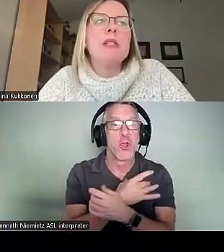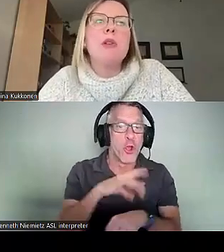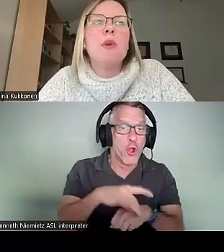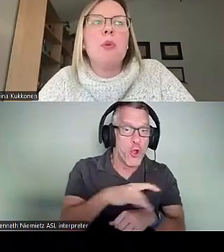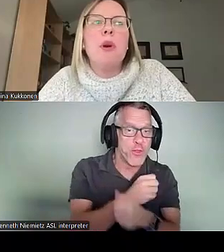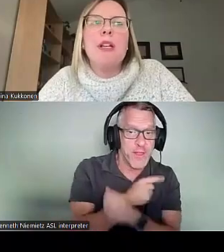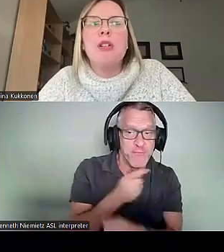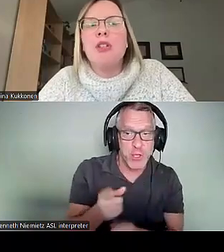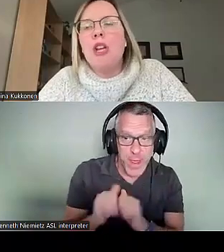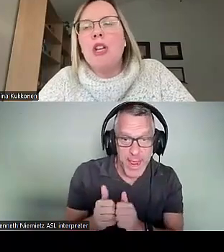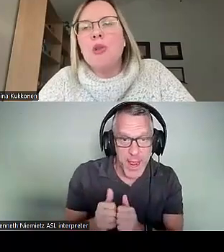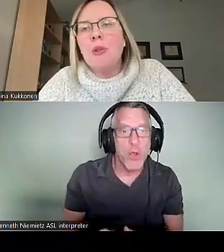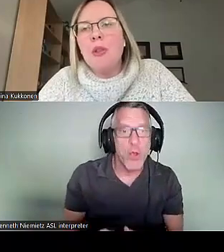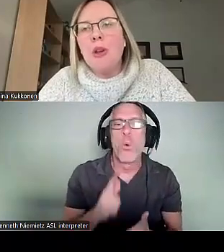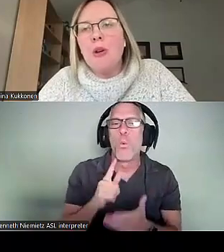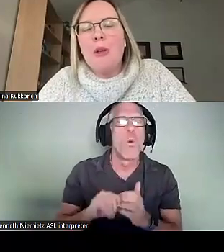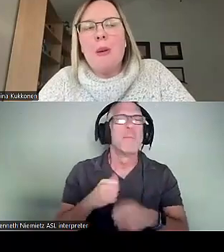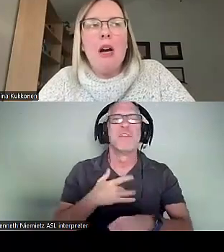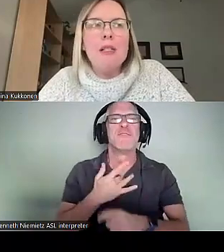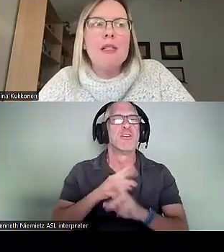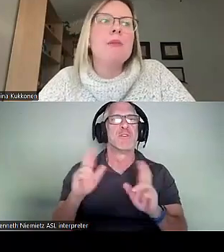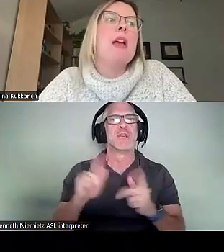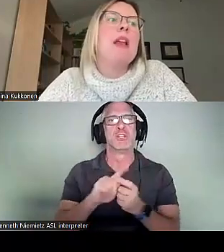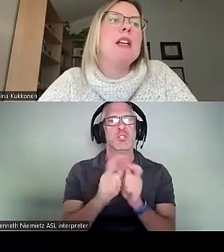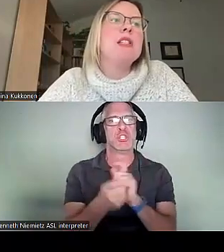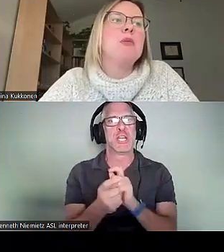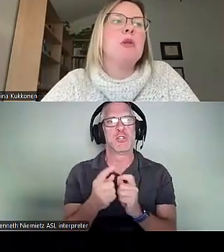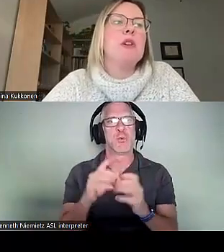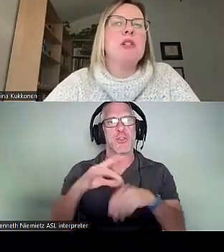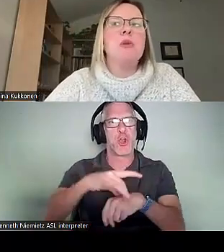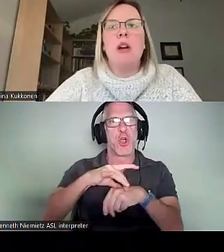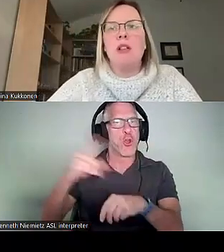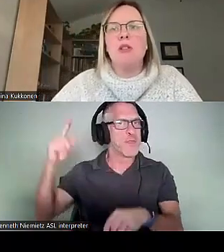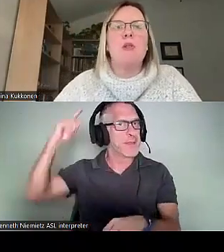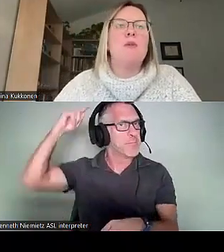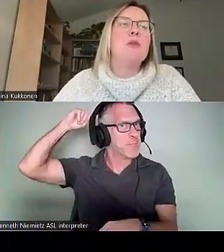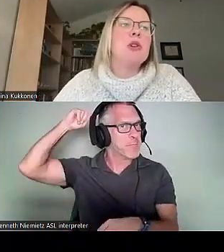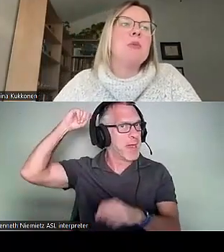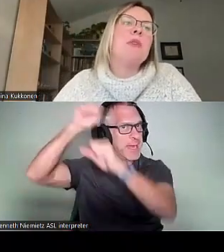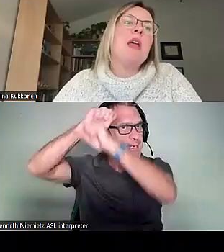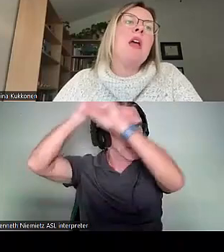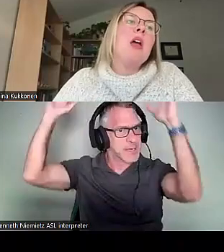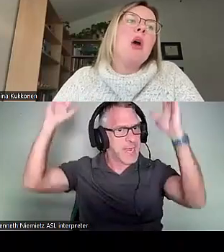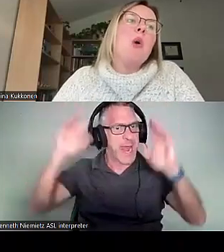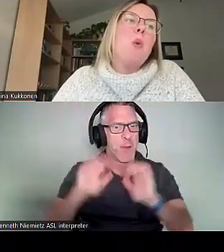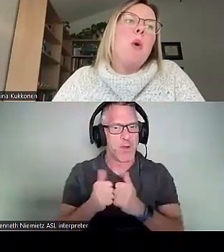makes you feel ready to change with the earth in mind? And as you move into an uncertain future,